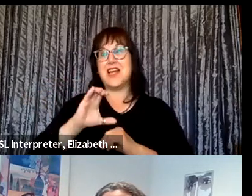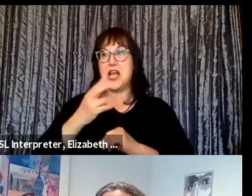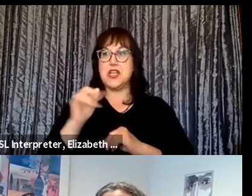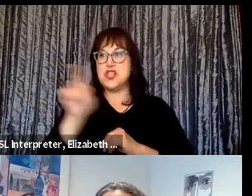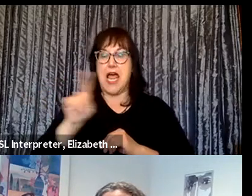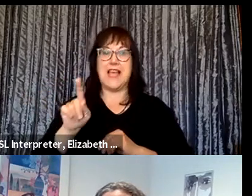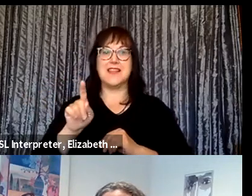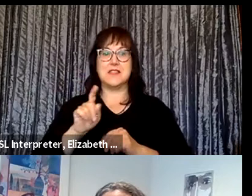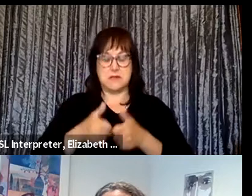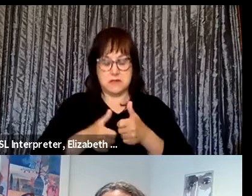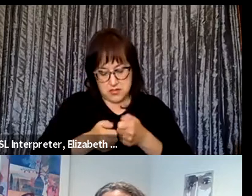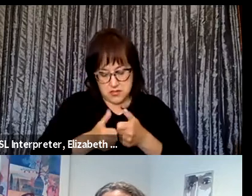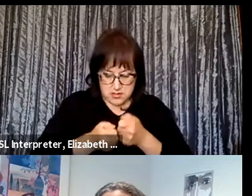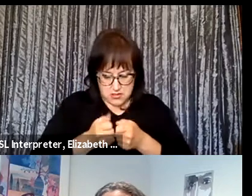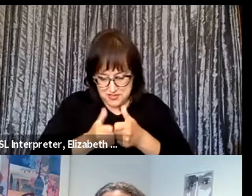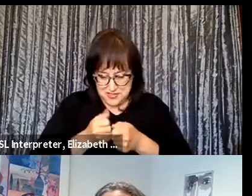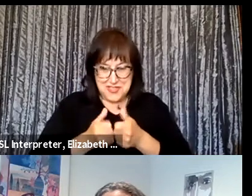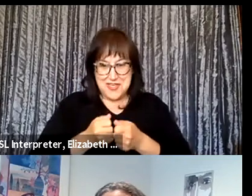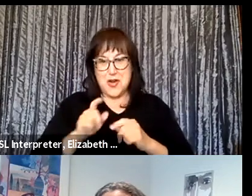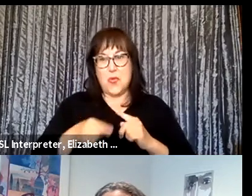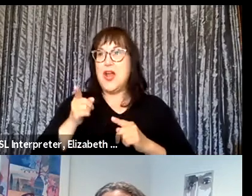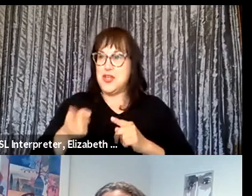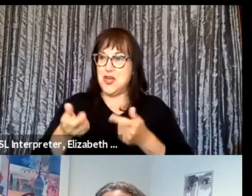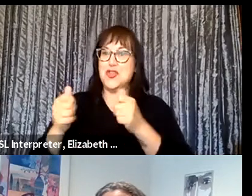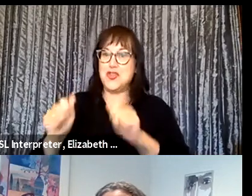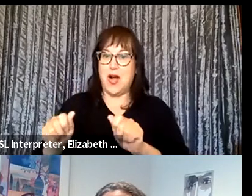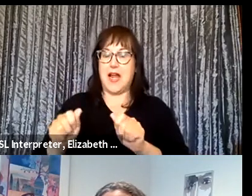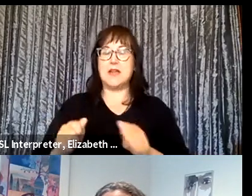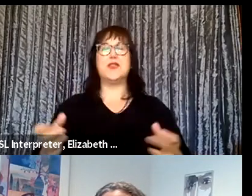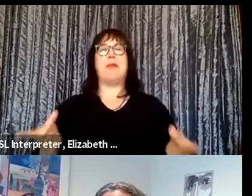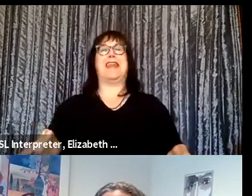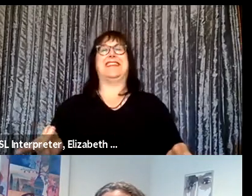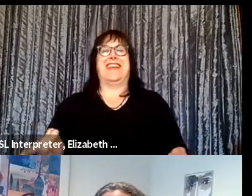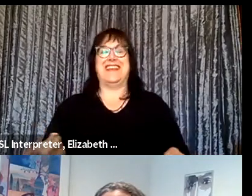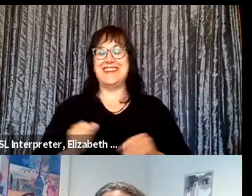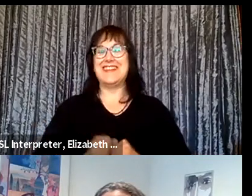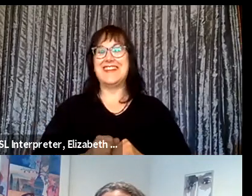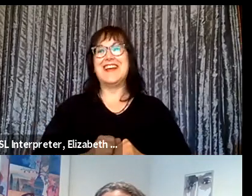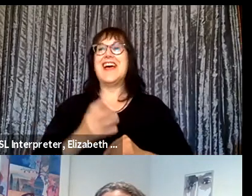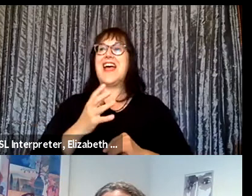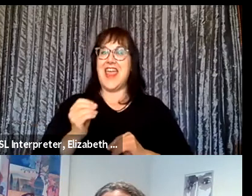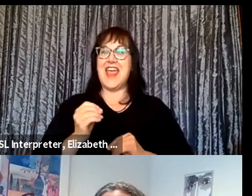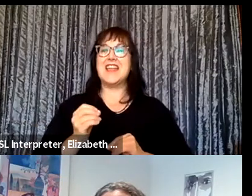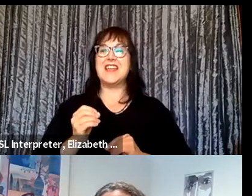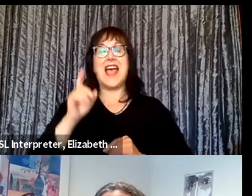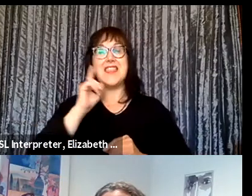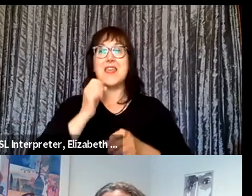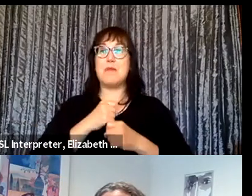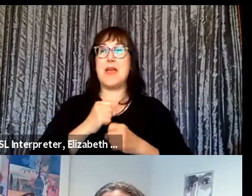when you were trying to, you know, meditate, and I, I think, like, what makes the film so beautiful is